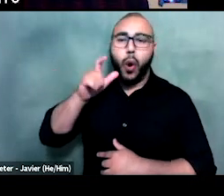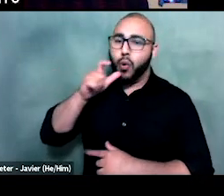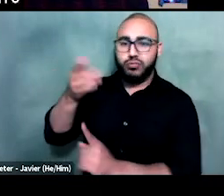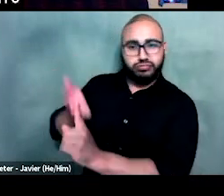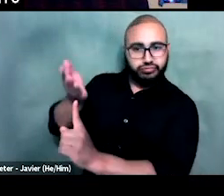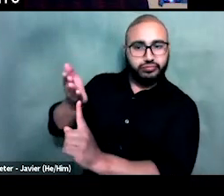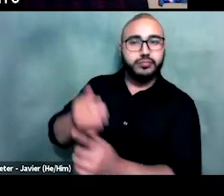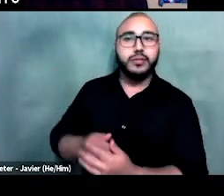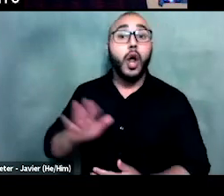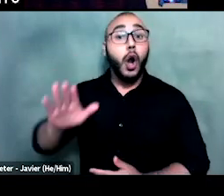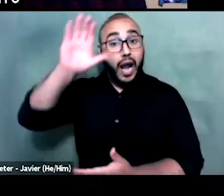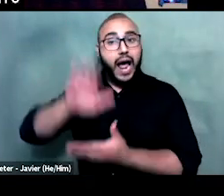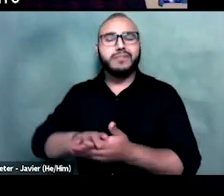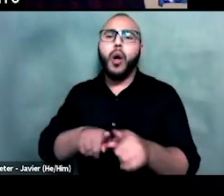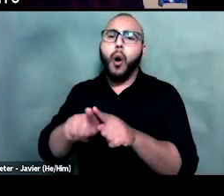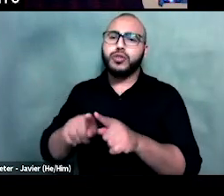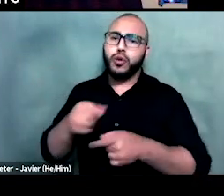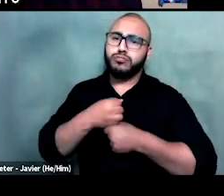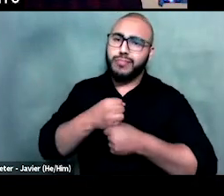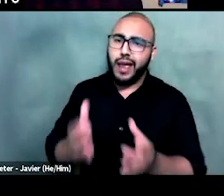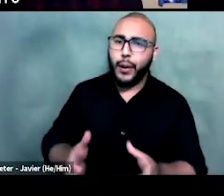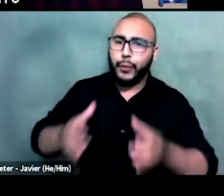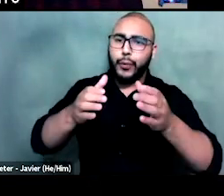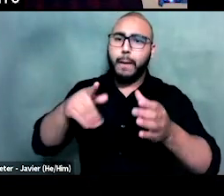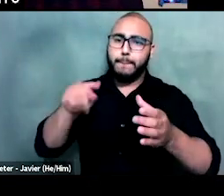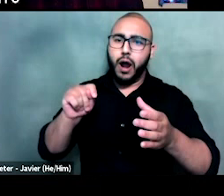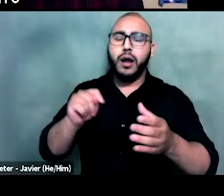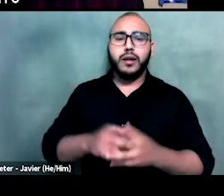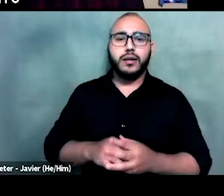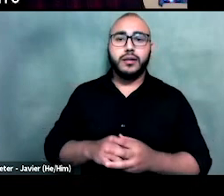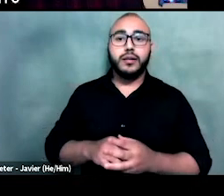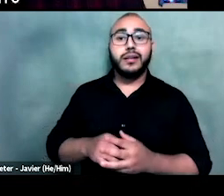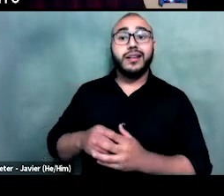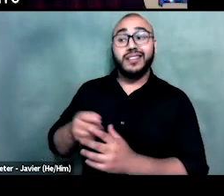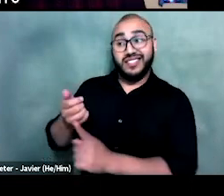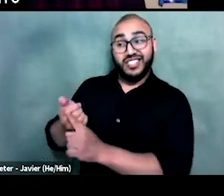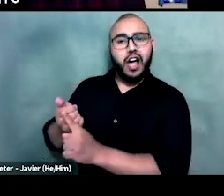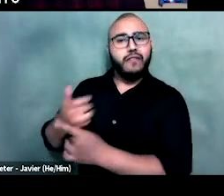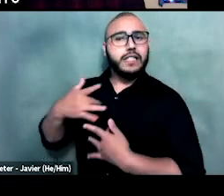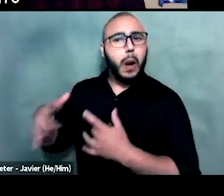well. And so she did most of the pottery. And then he would do the designs. So they worked